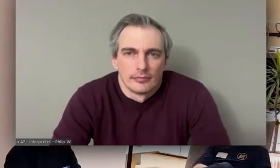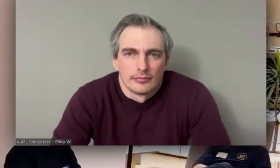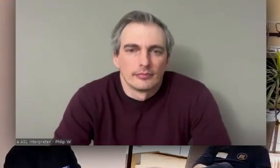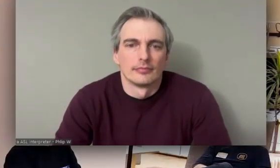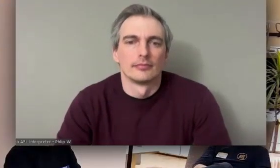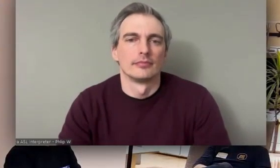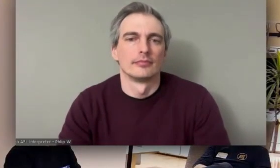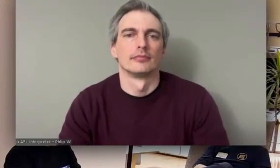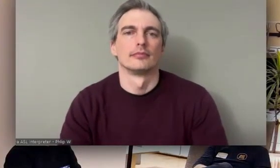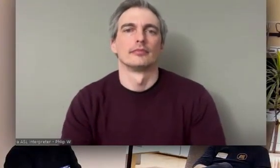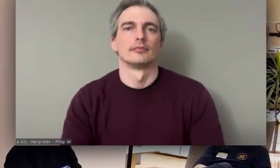If I'm not mistaken, Zuckerberg